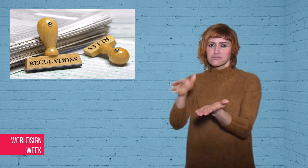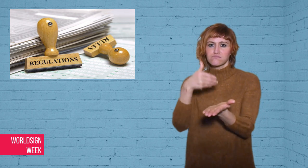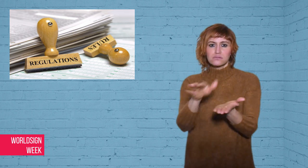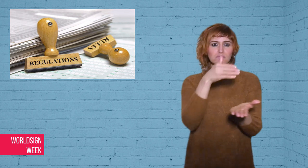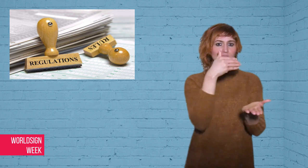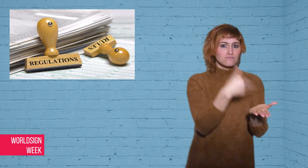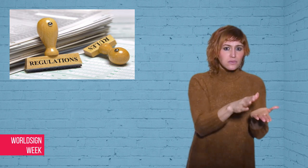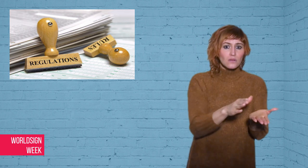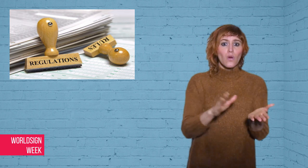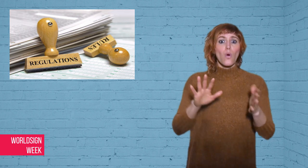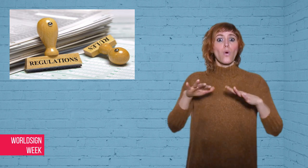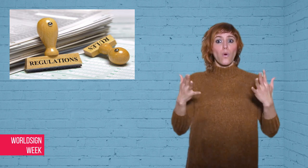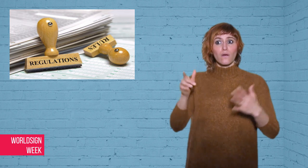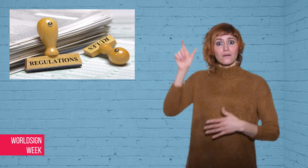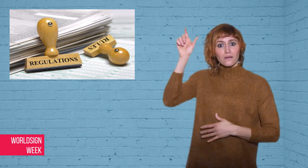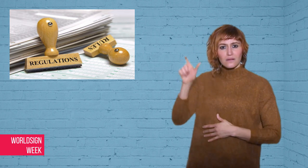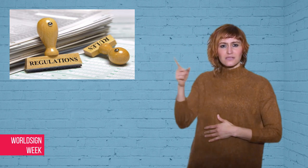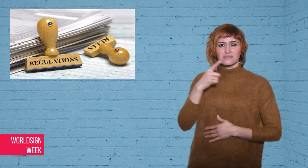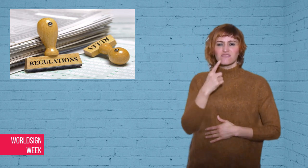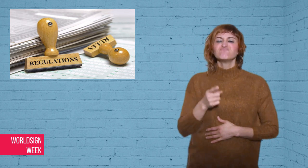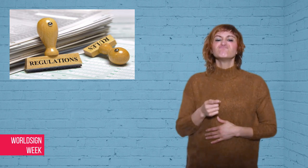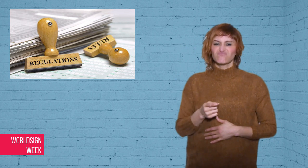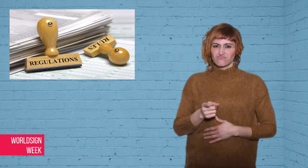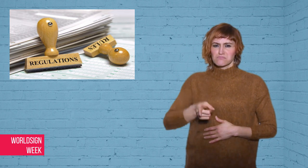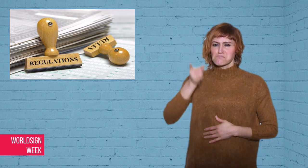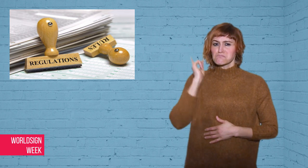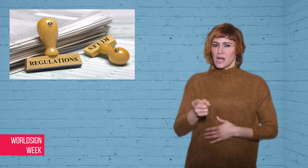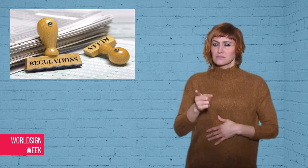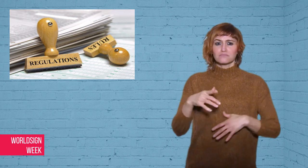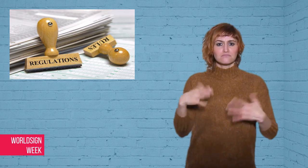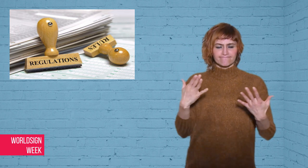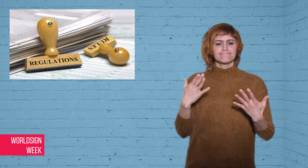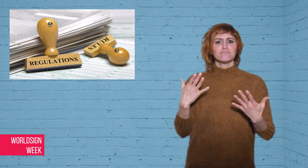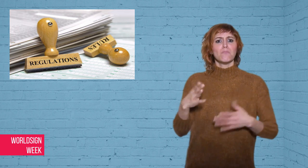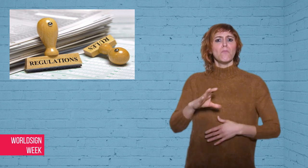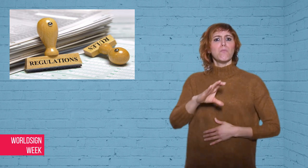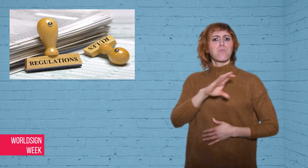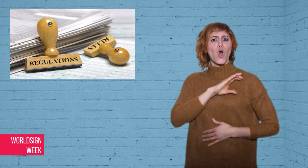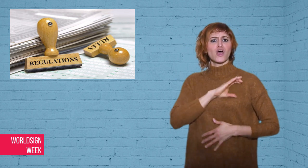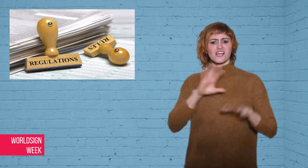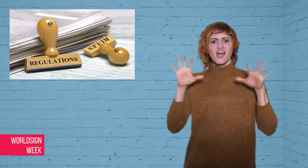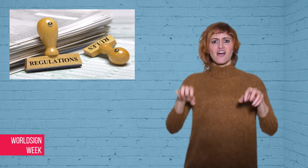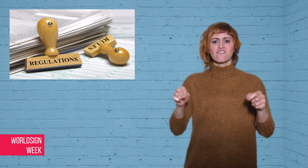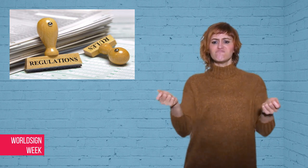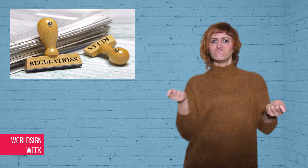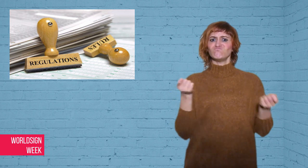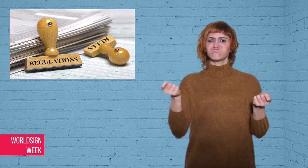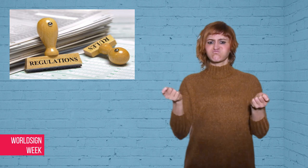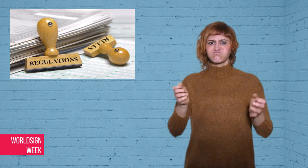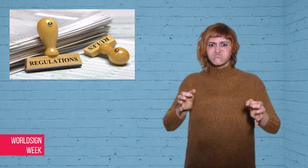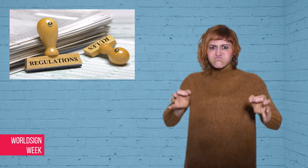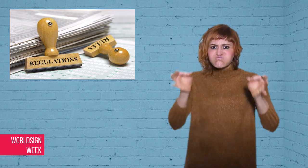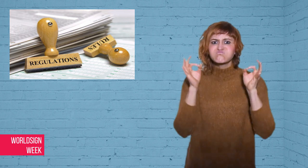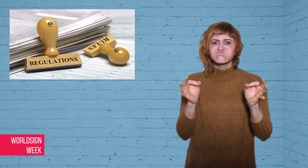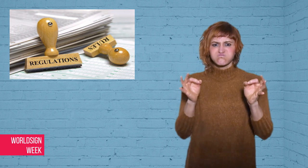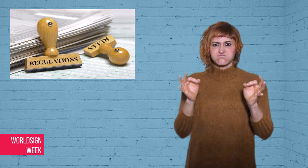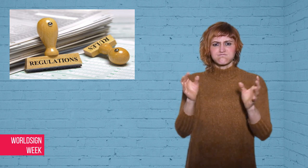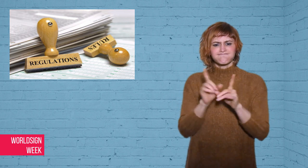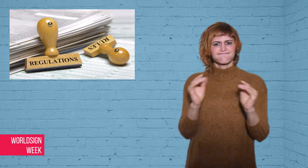Will people face increased surveillance,